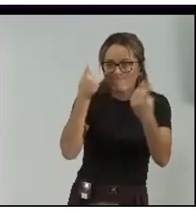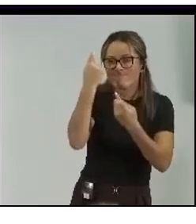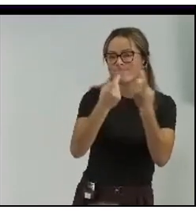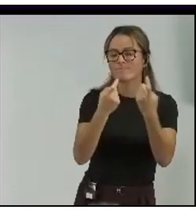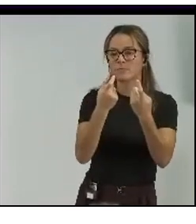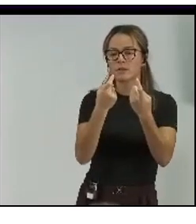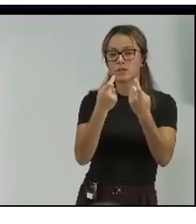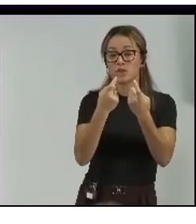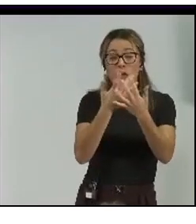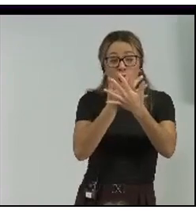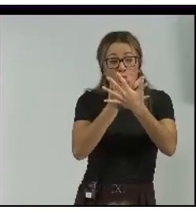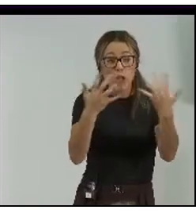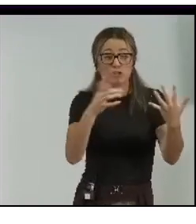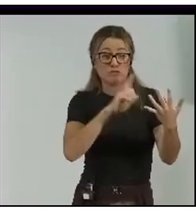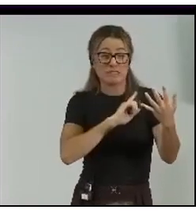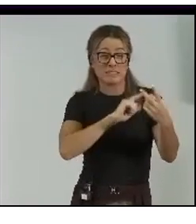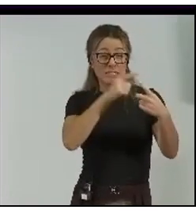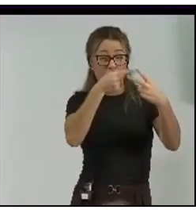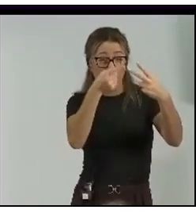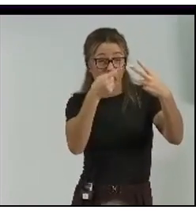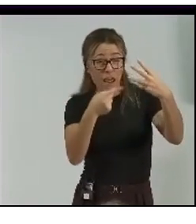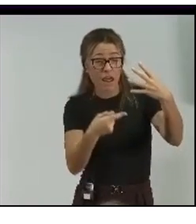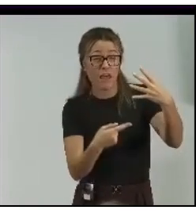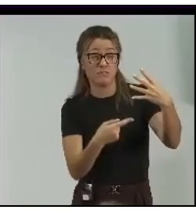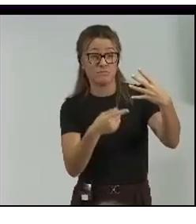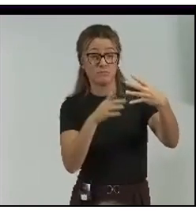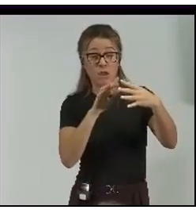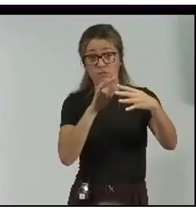on the web and it's because these issues have not been solved along the workflow.